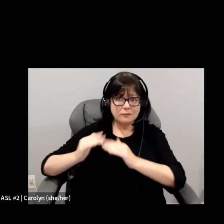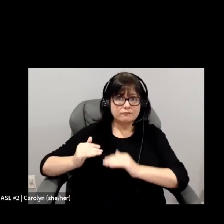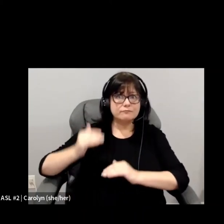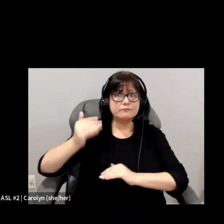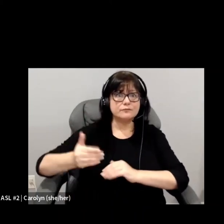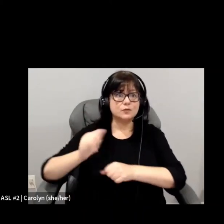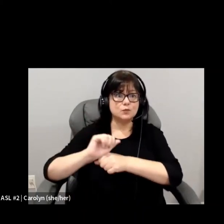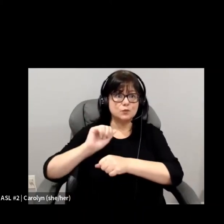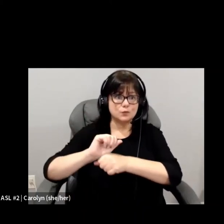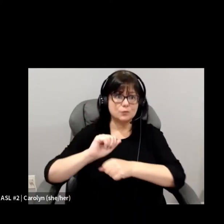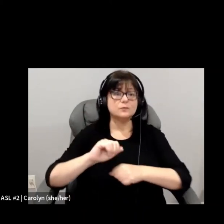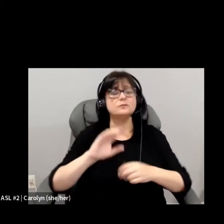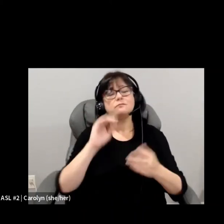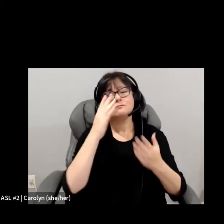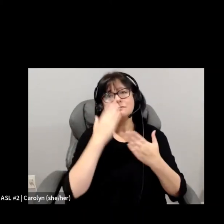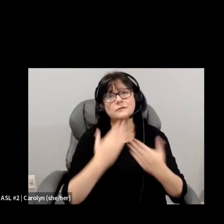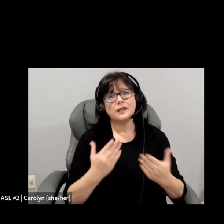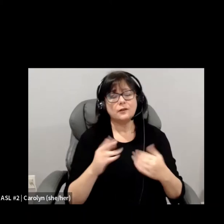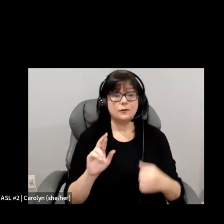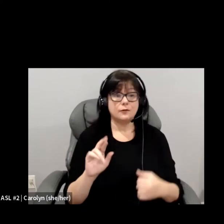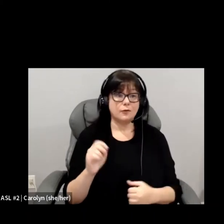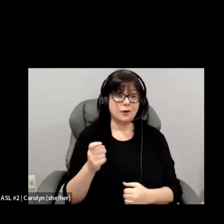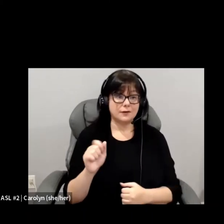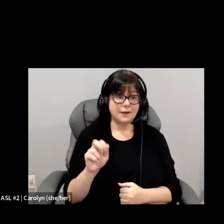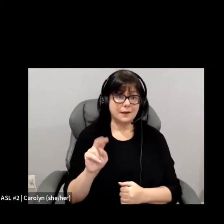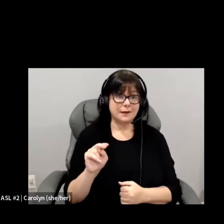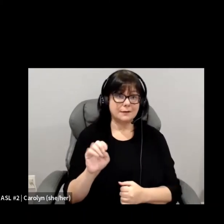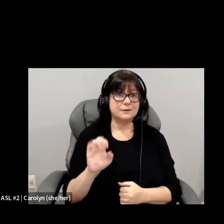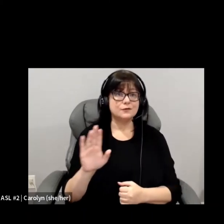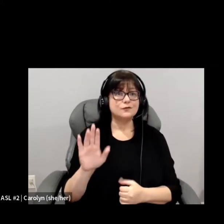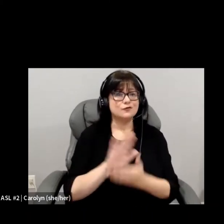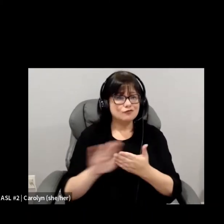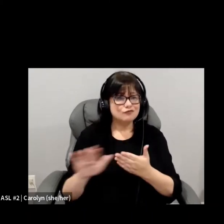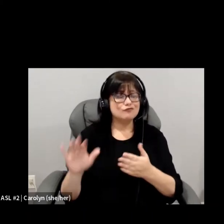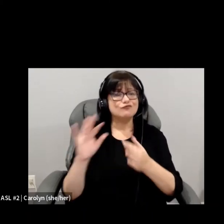THANK ROXANNE FOR THOSE KIND WORDS AND OBSERVATIONS.